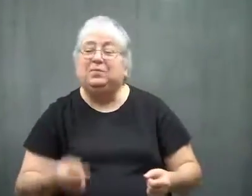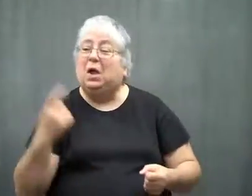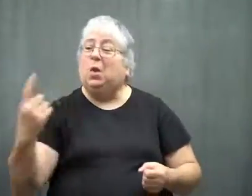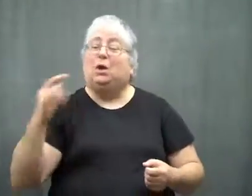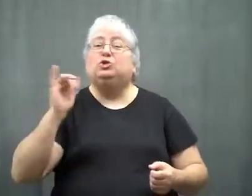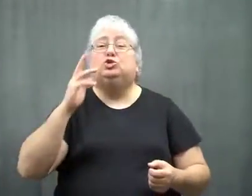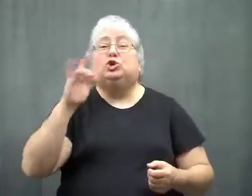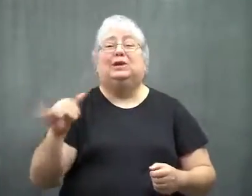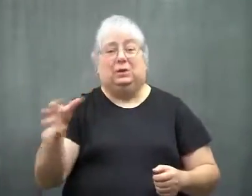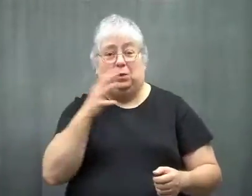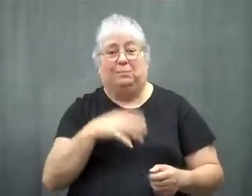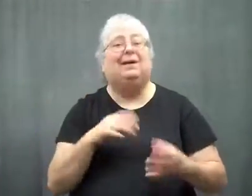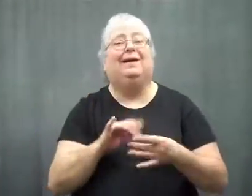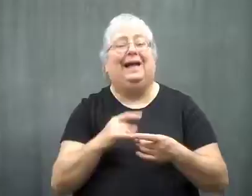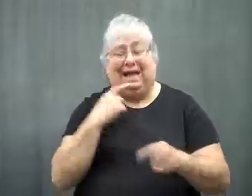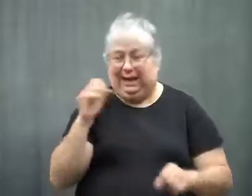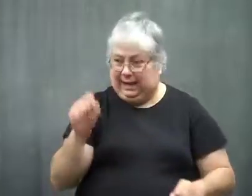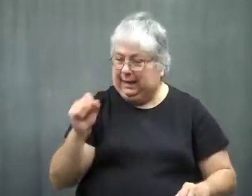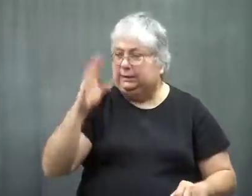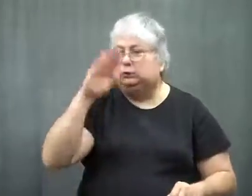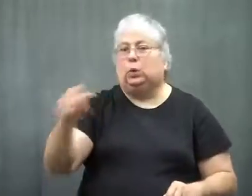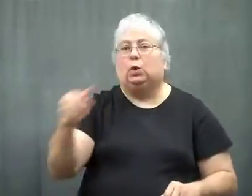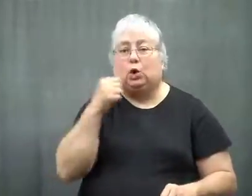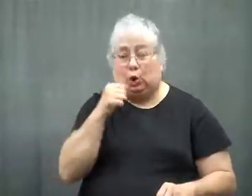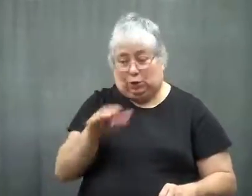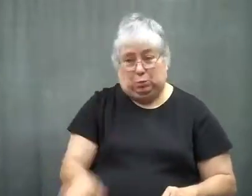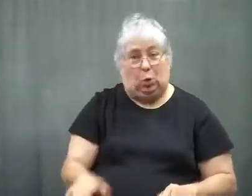One woman on the jury said she knew the little girl had died,